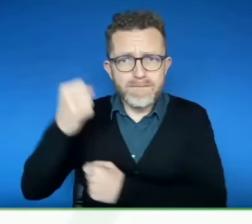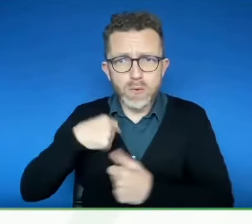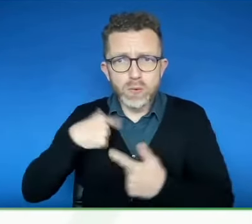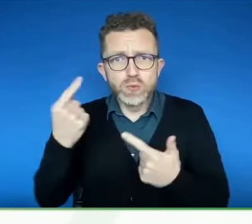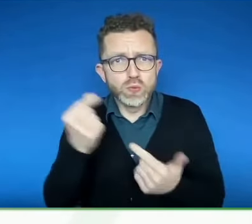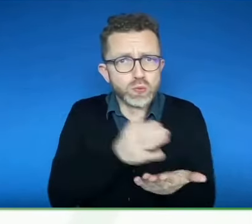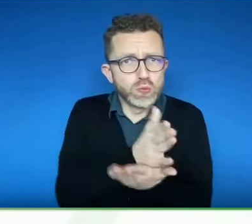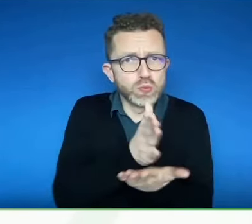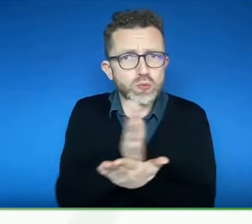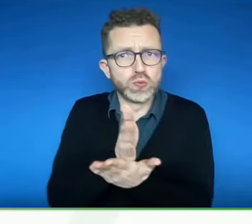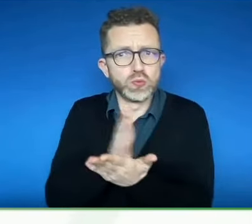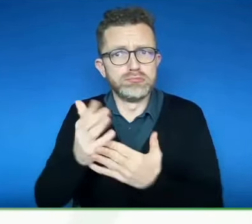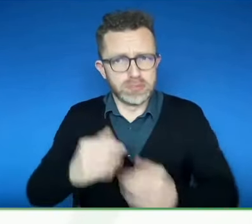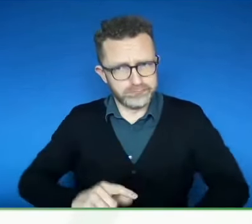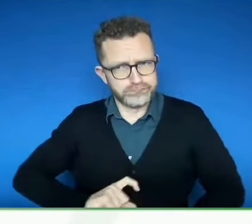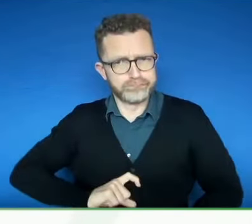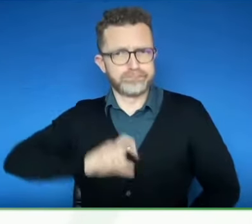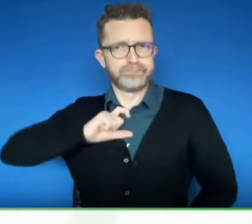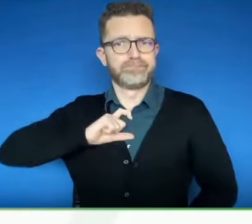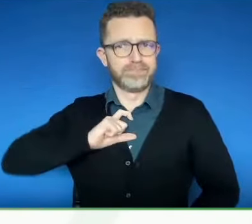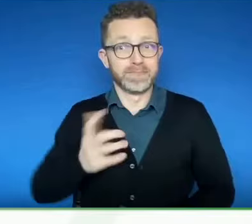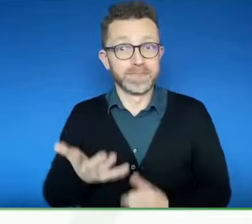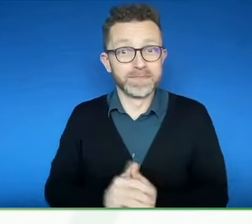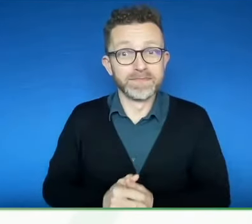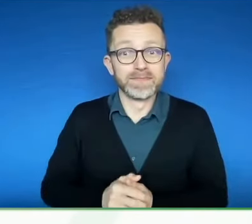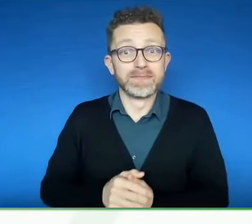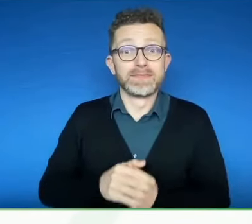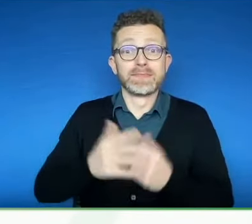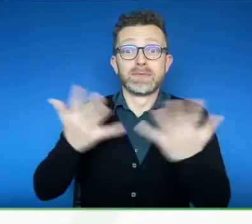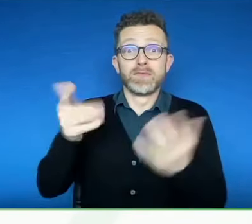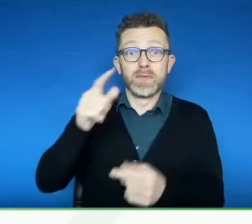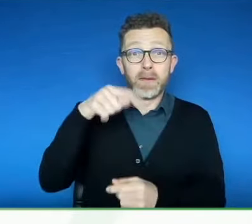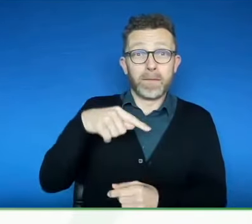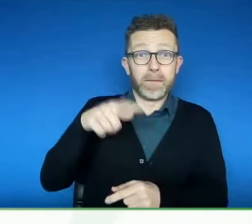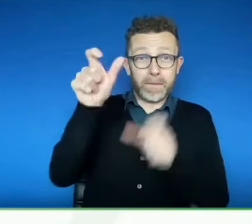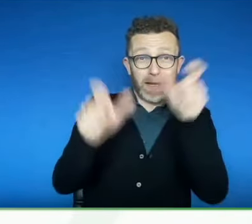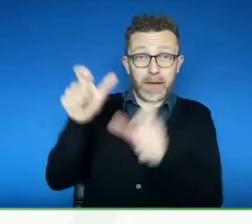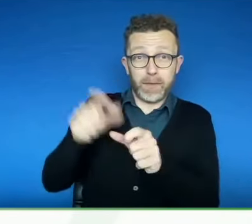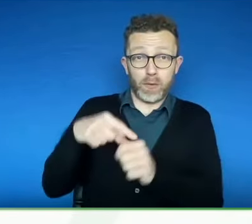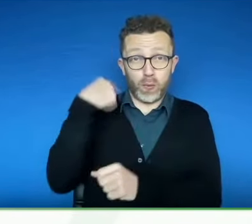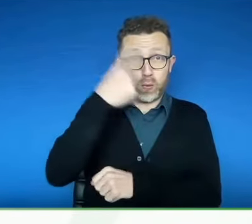video which will allow you to hear from them directly. (Video plays)